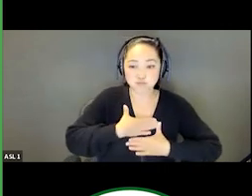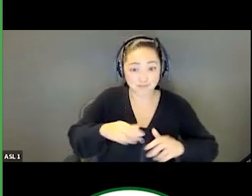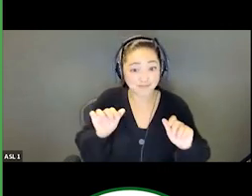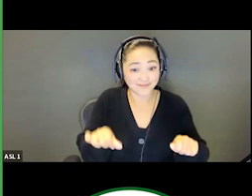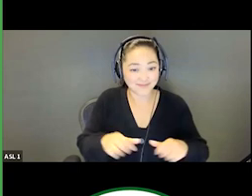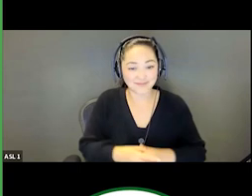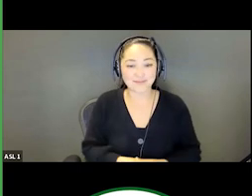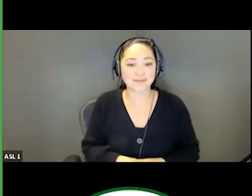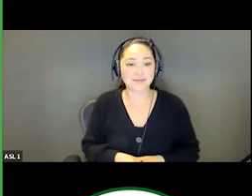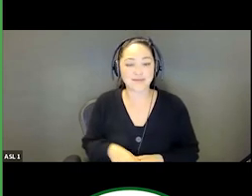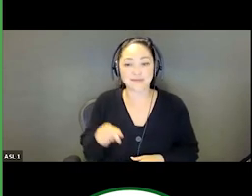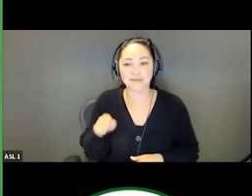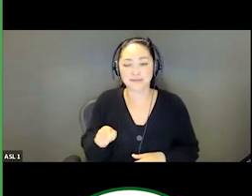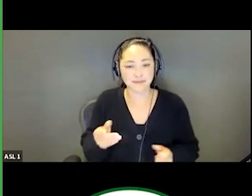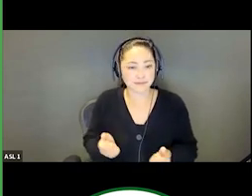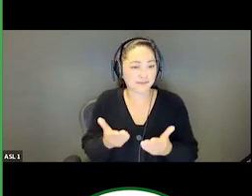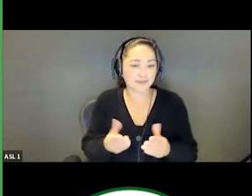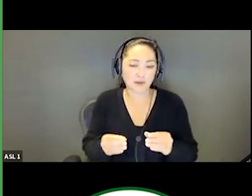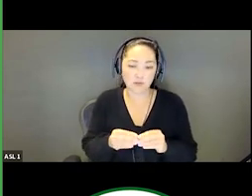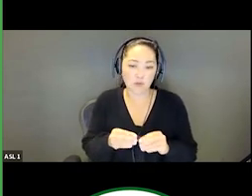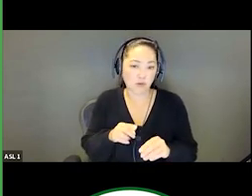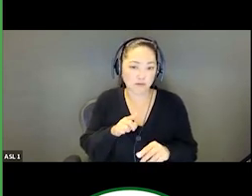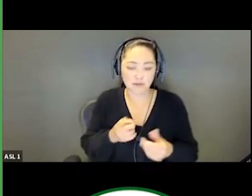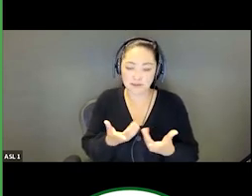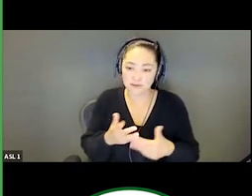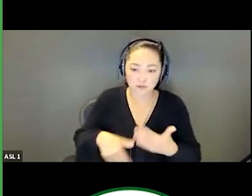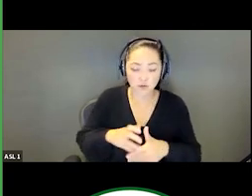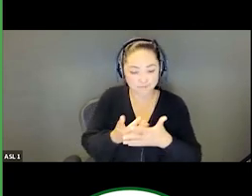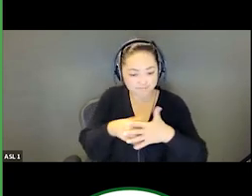that promotes social integration and the well-being of its user.